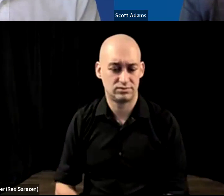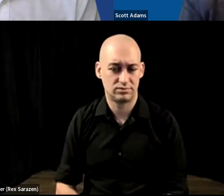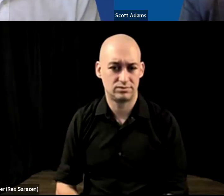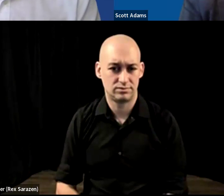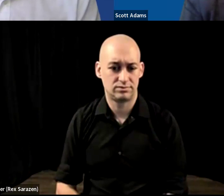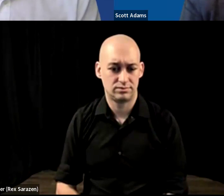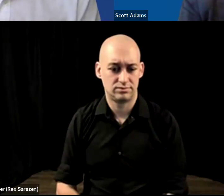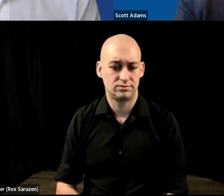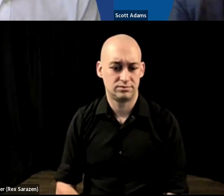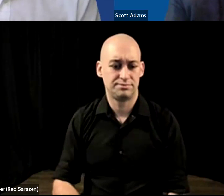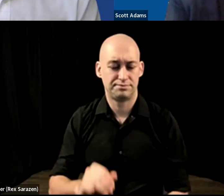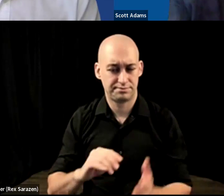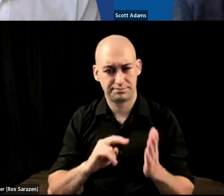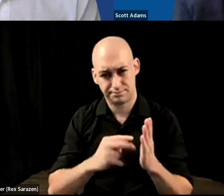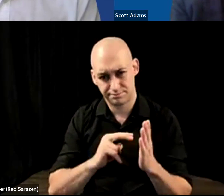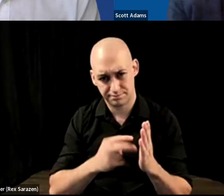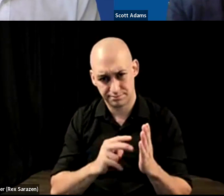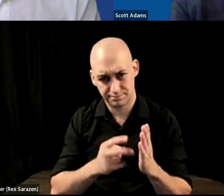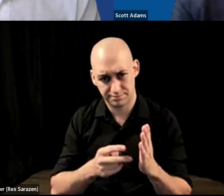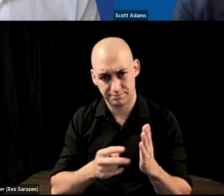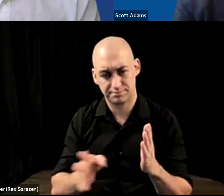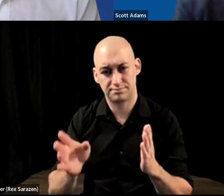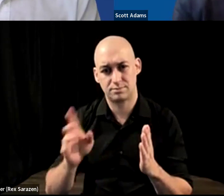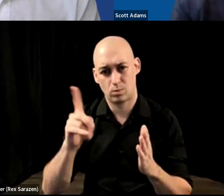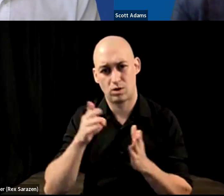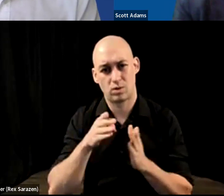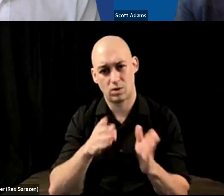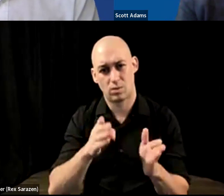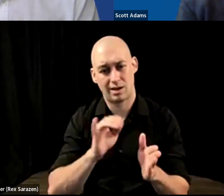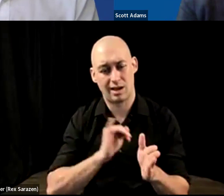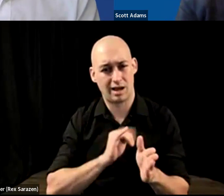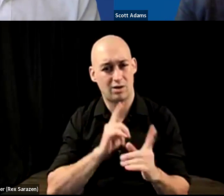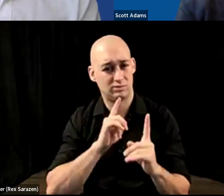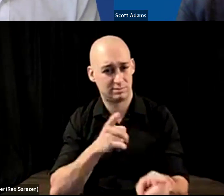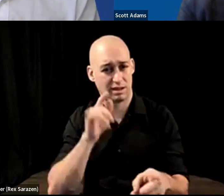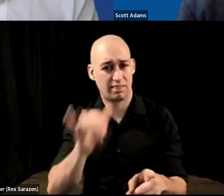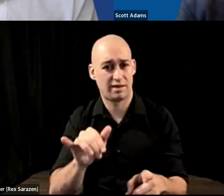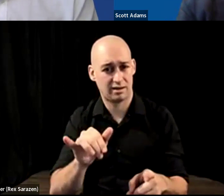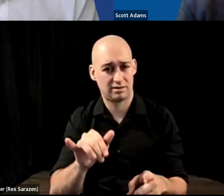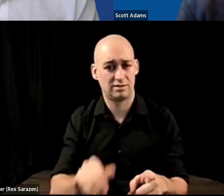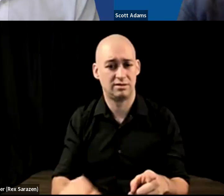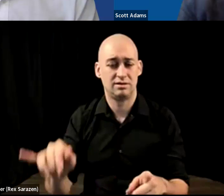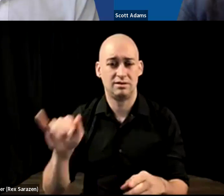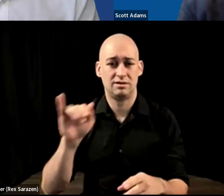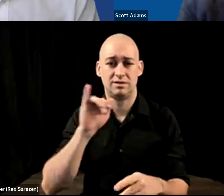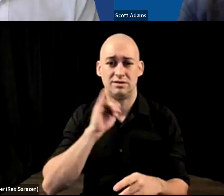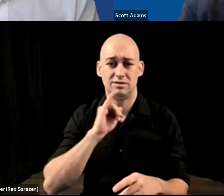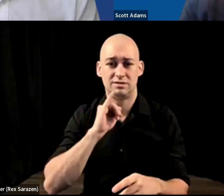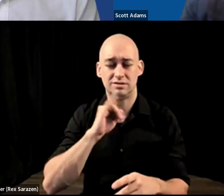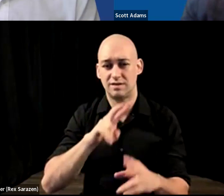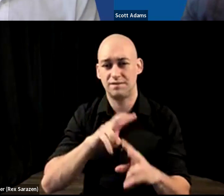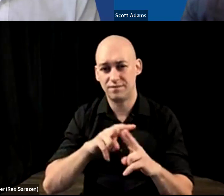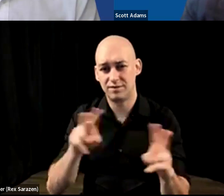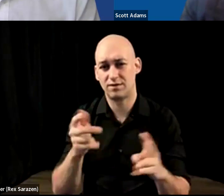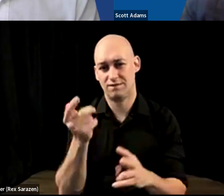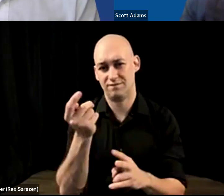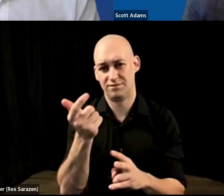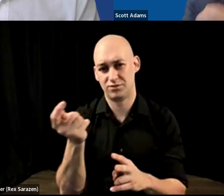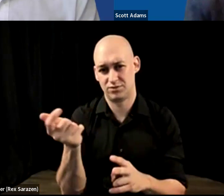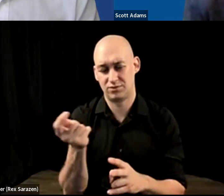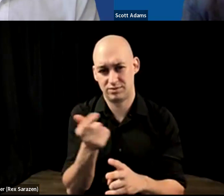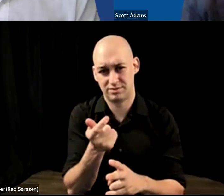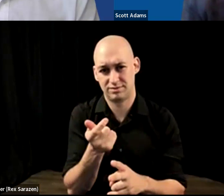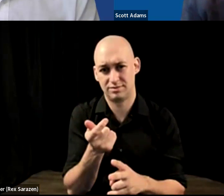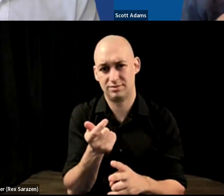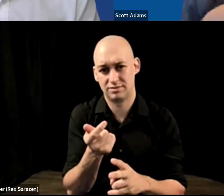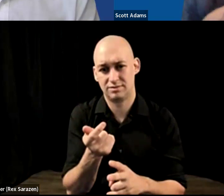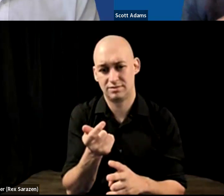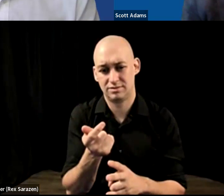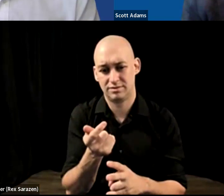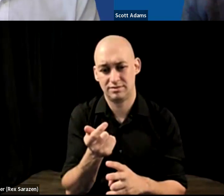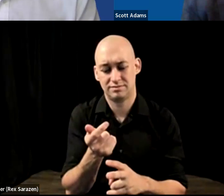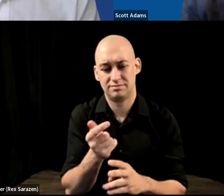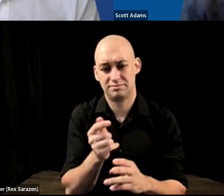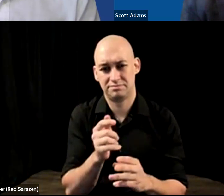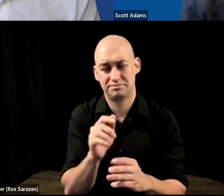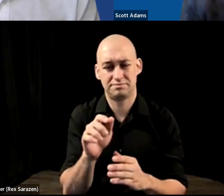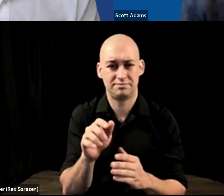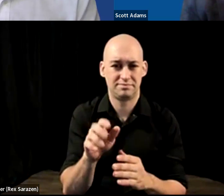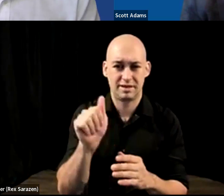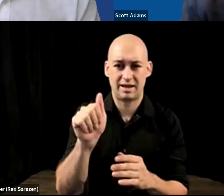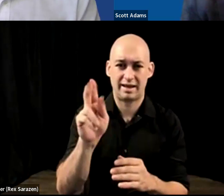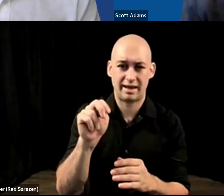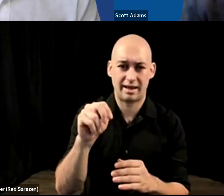I mean, like one way that I would respond to this is that there are very few singular activities or